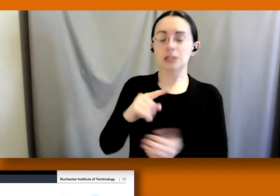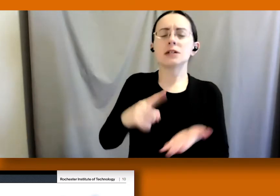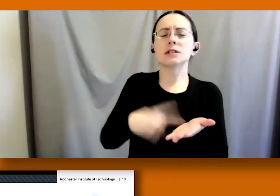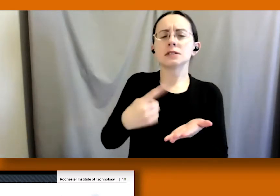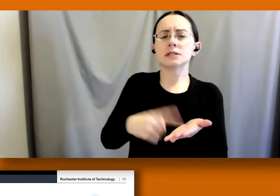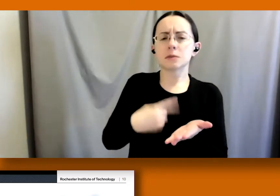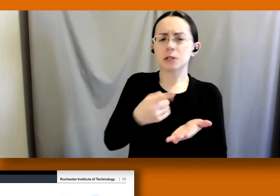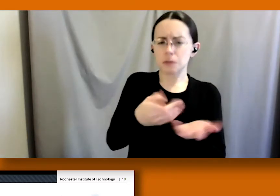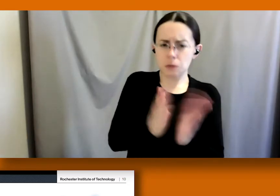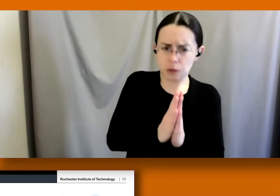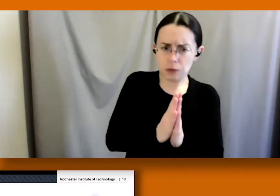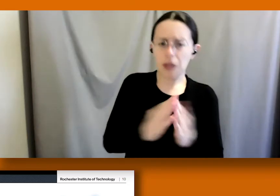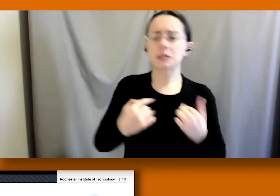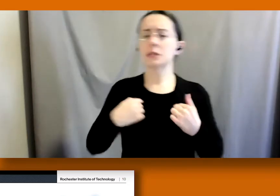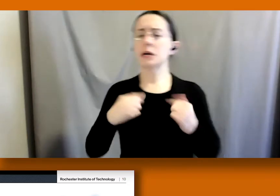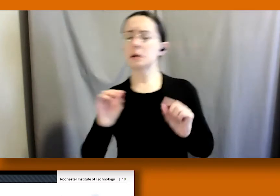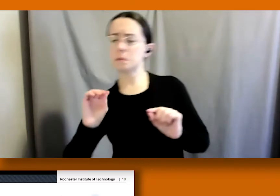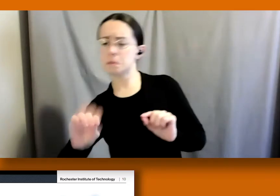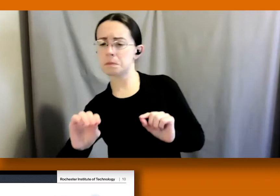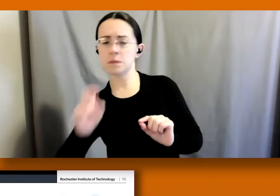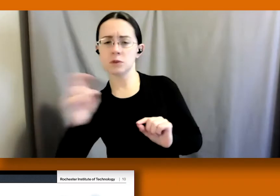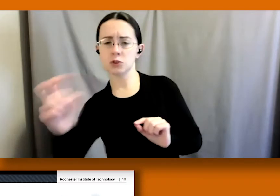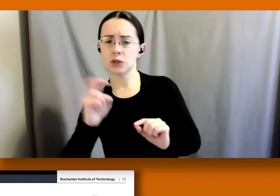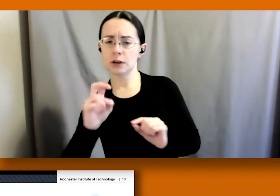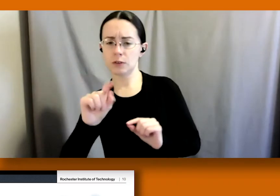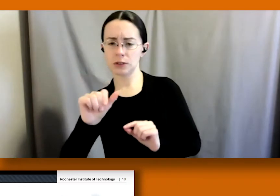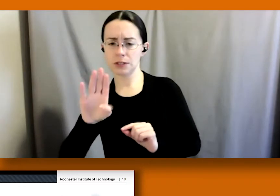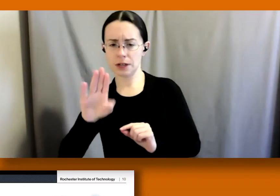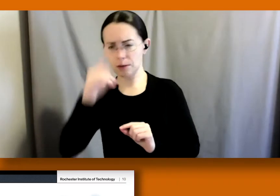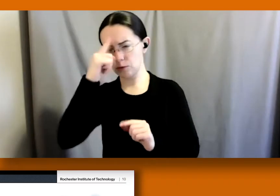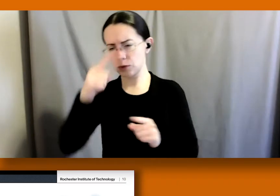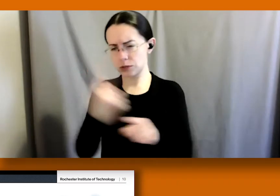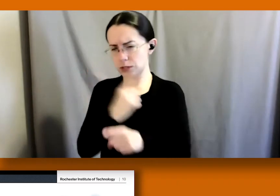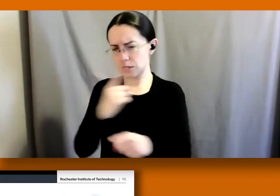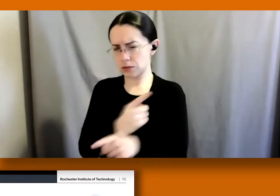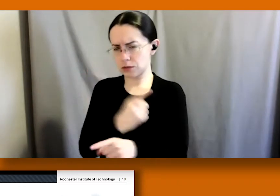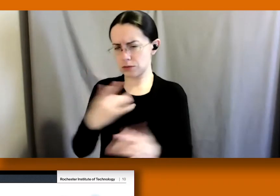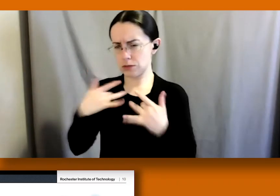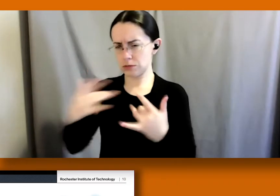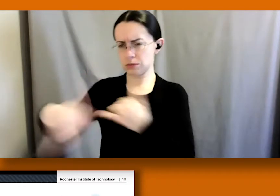in the standard RIT budget, um, which includes a lot of these categories